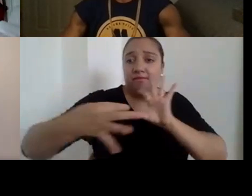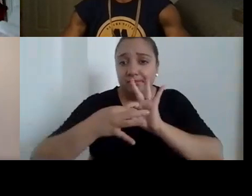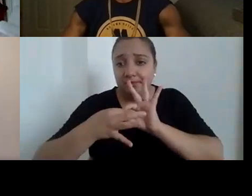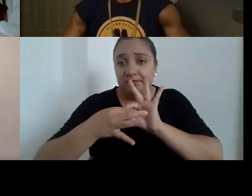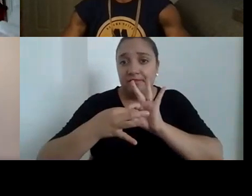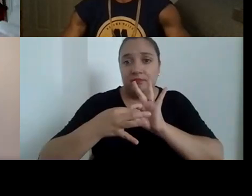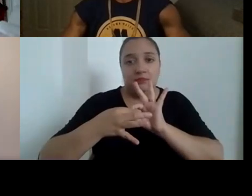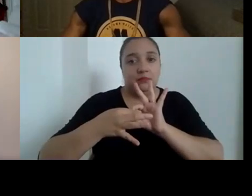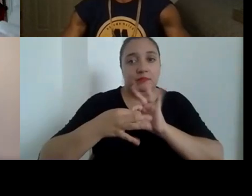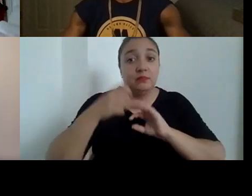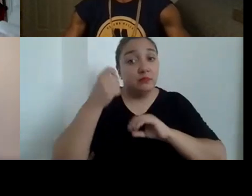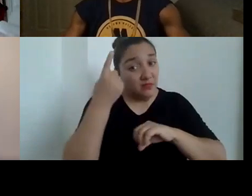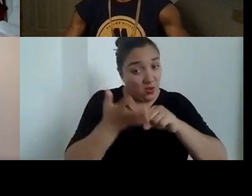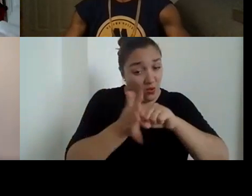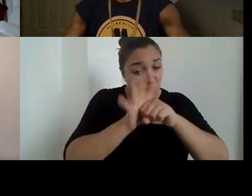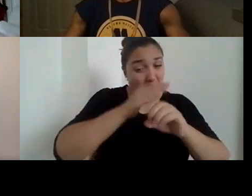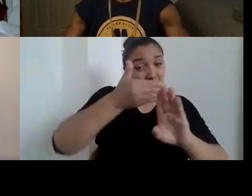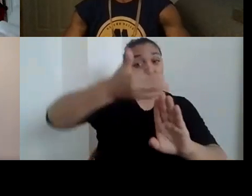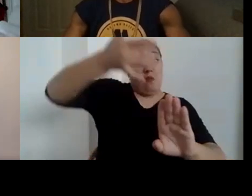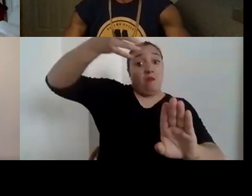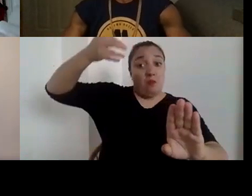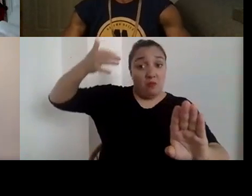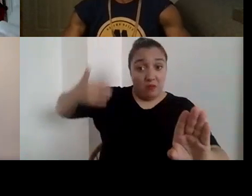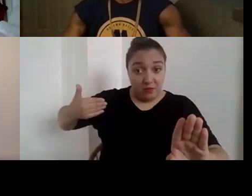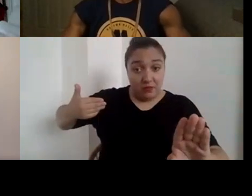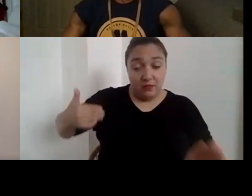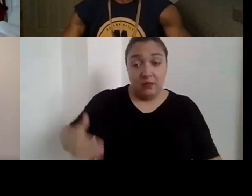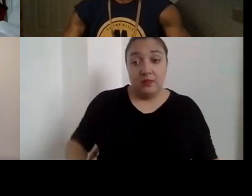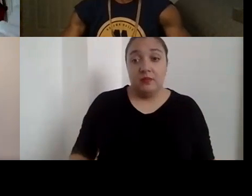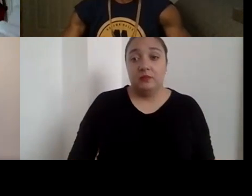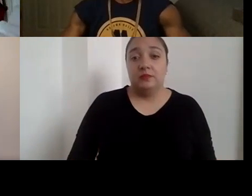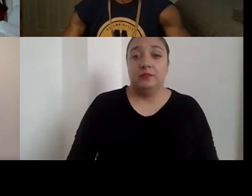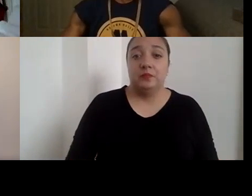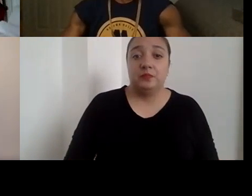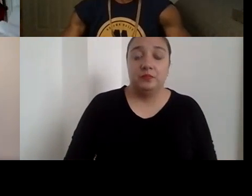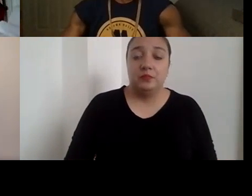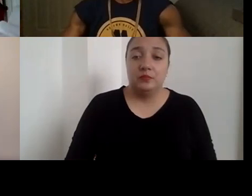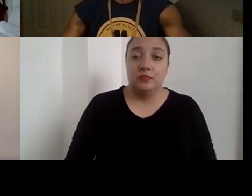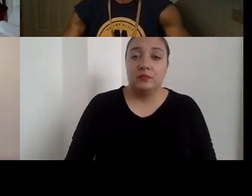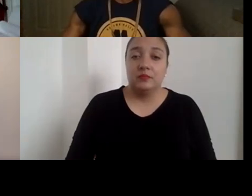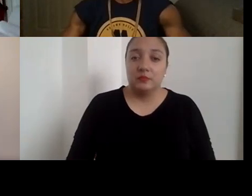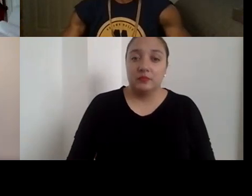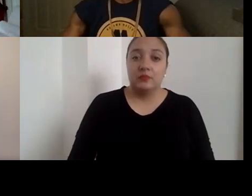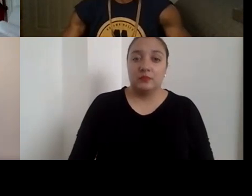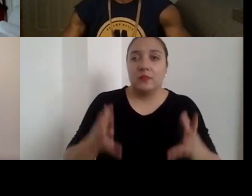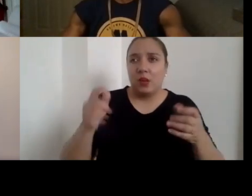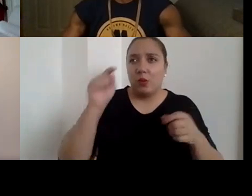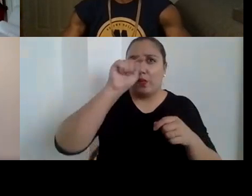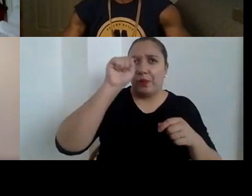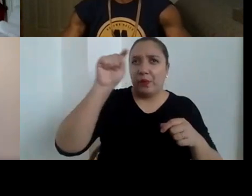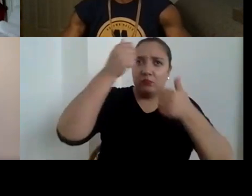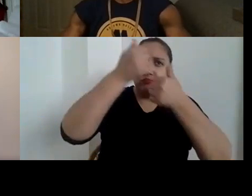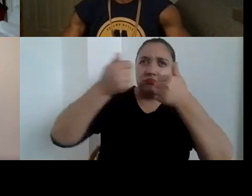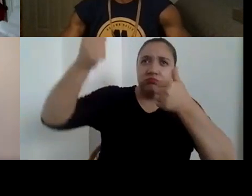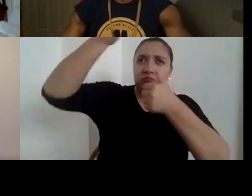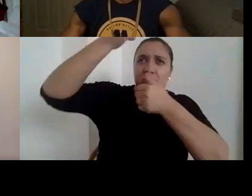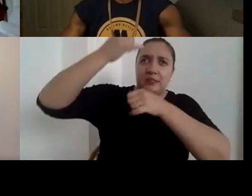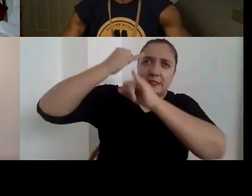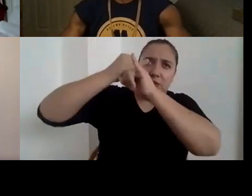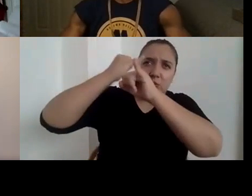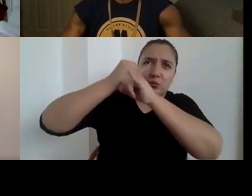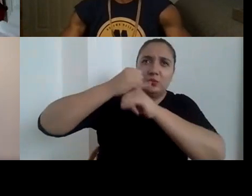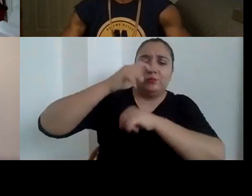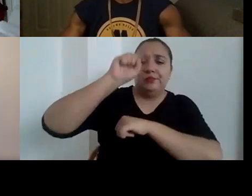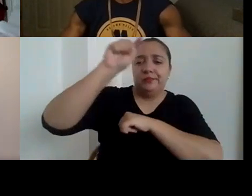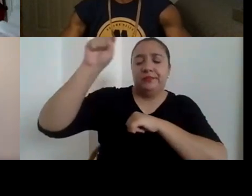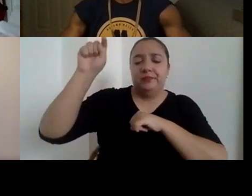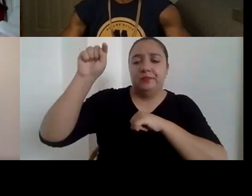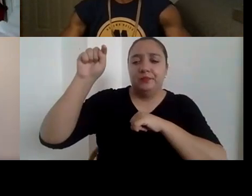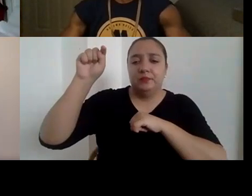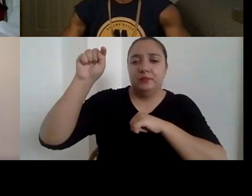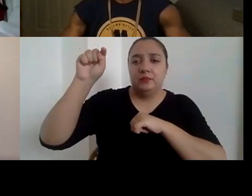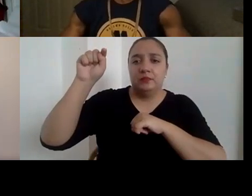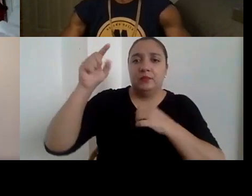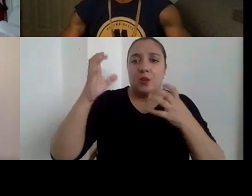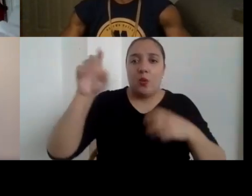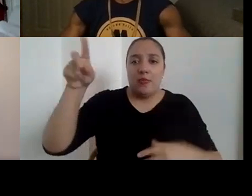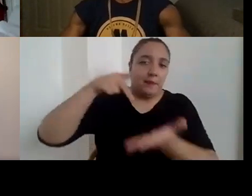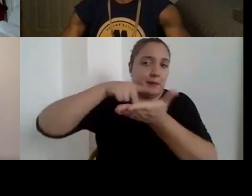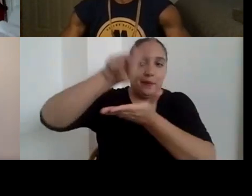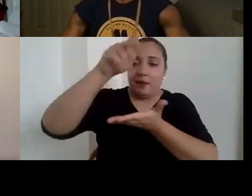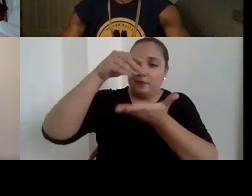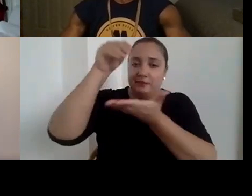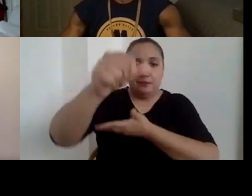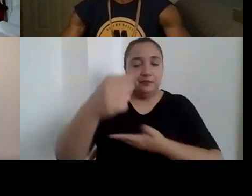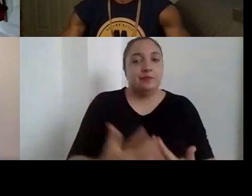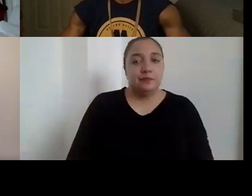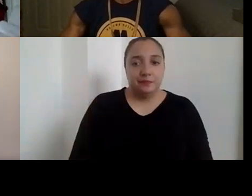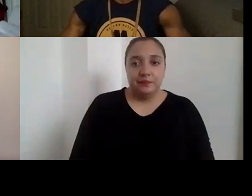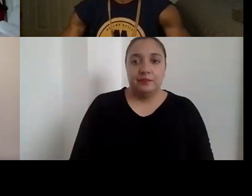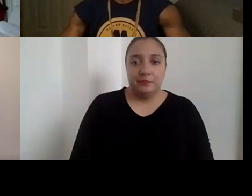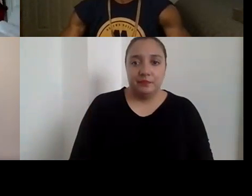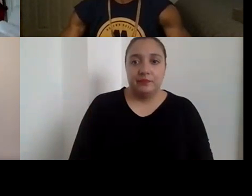happened and I want institutions to pay for their knowledge